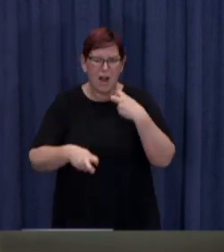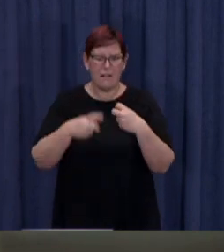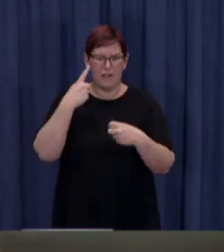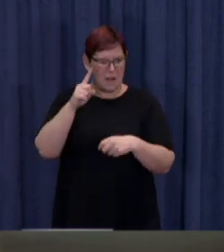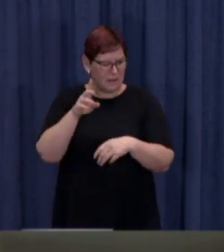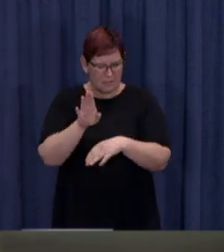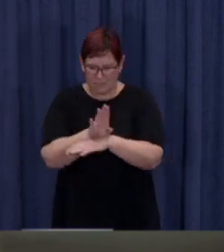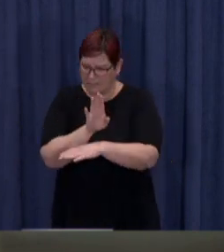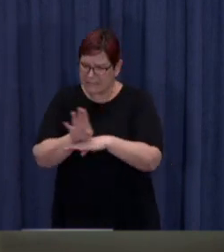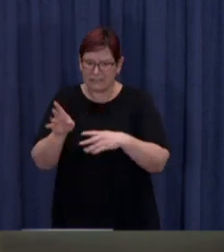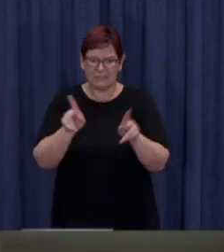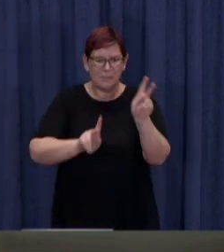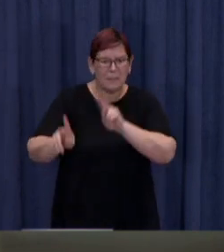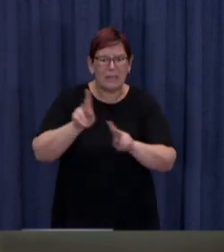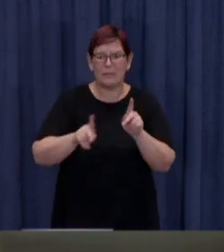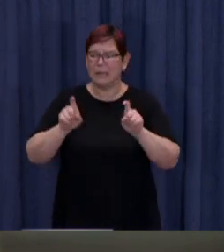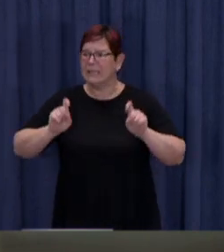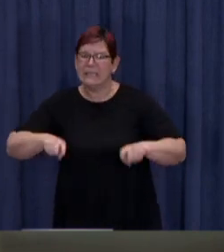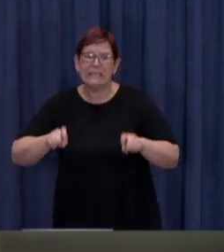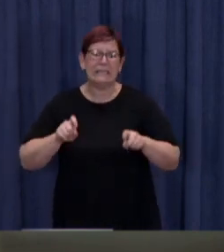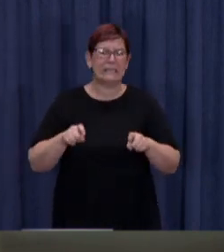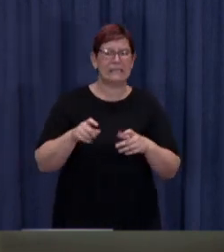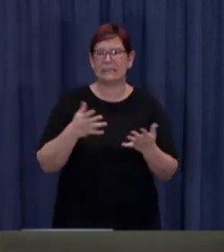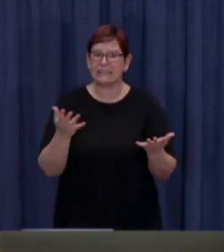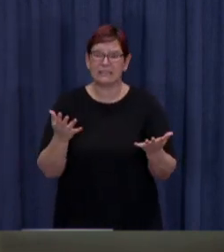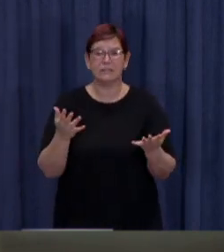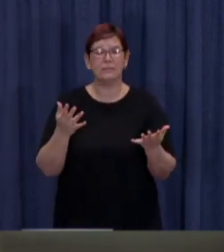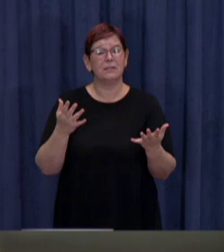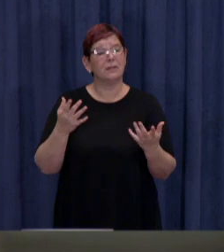intention as we make these decisions is to help the public good to get us